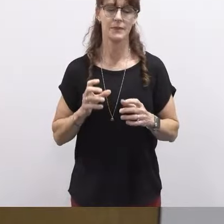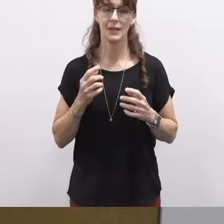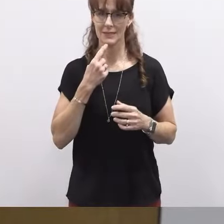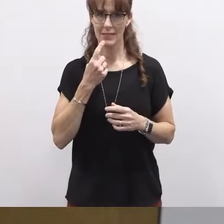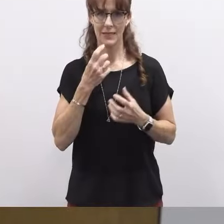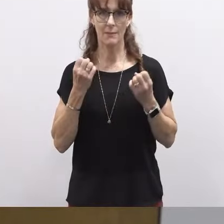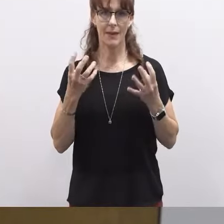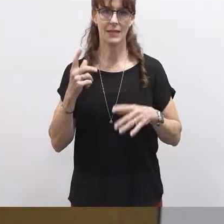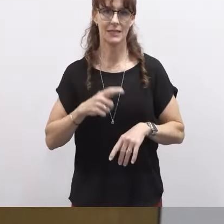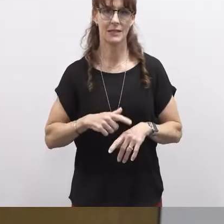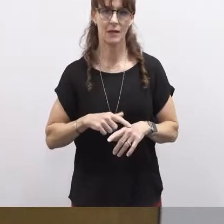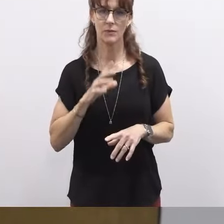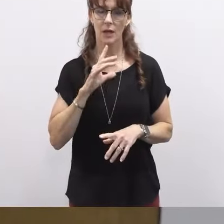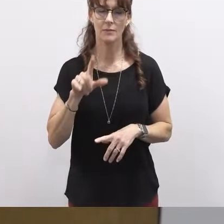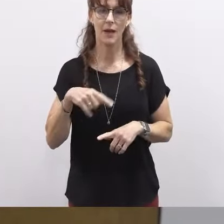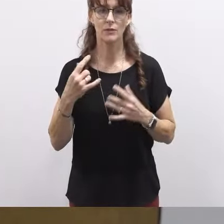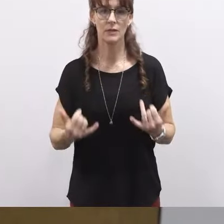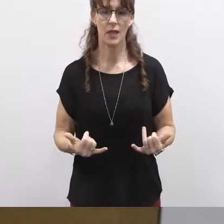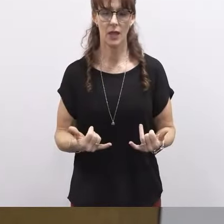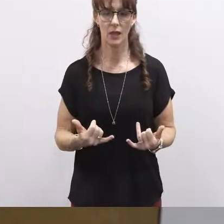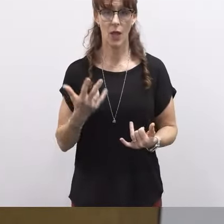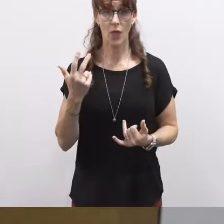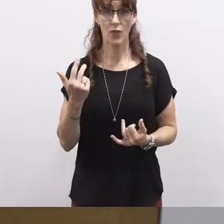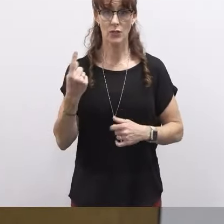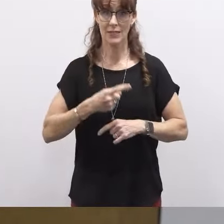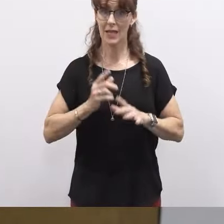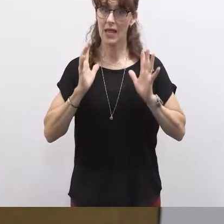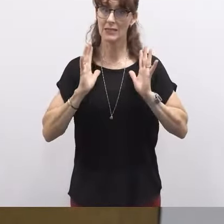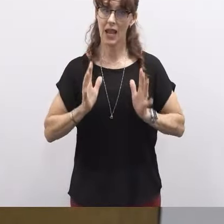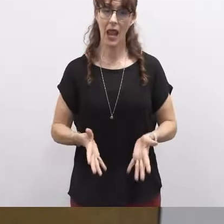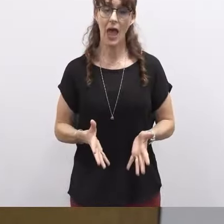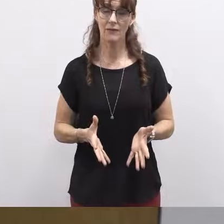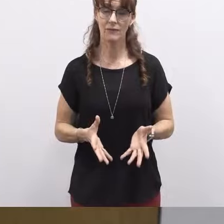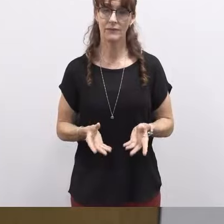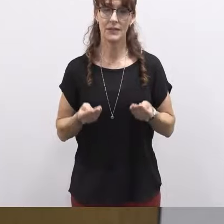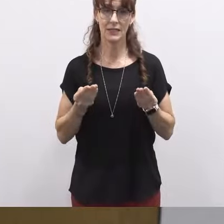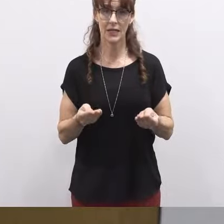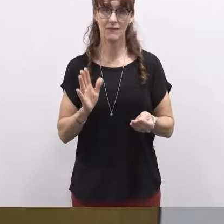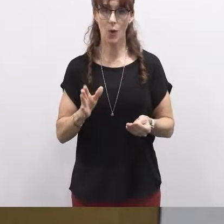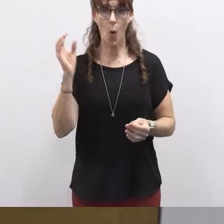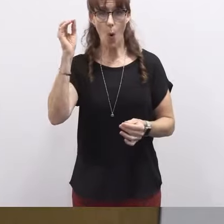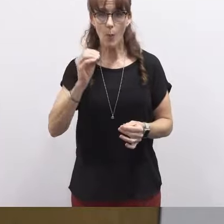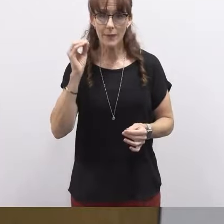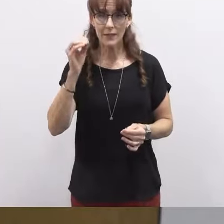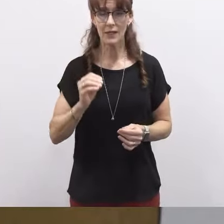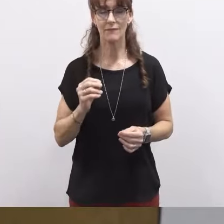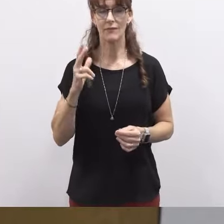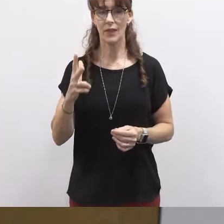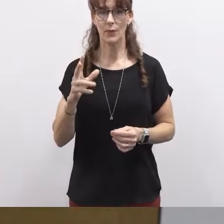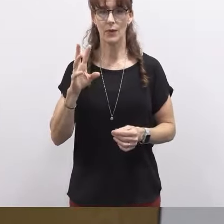and I've always talked about today, that there are 13 days left to give your opinions of the three maps that we have